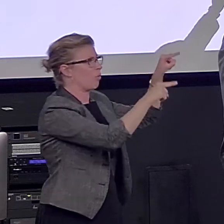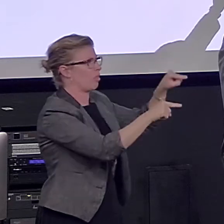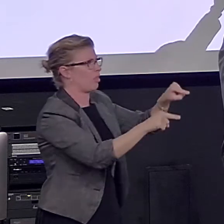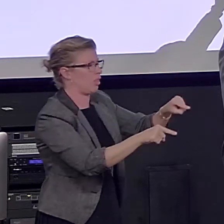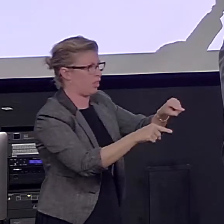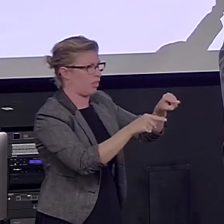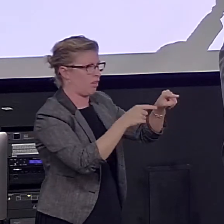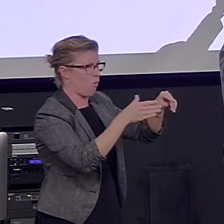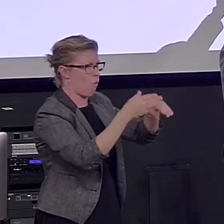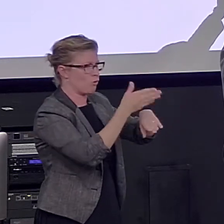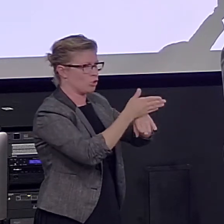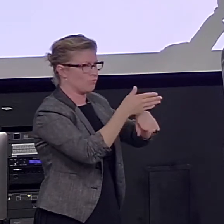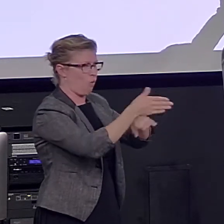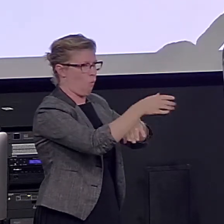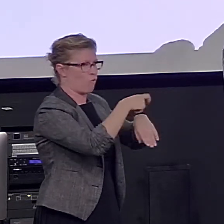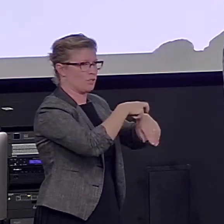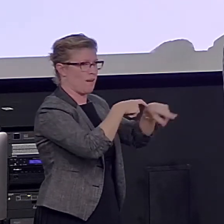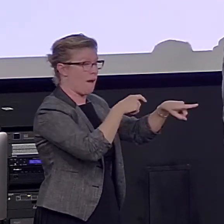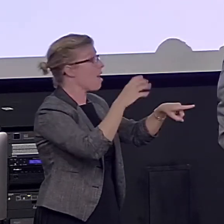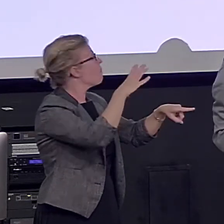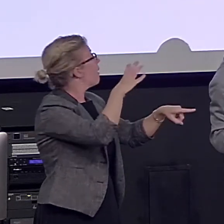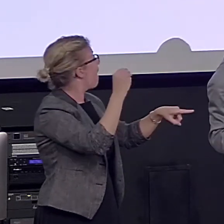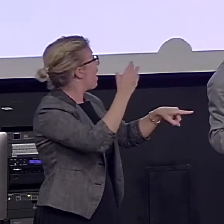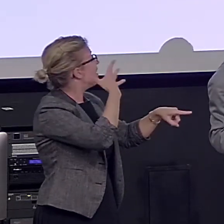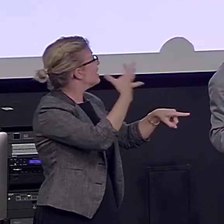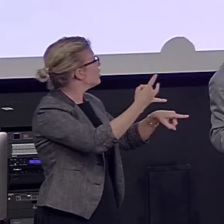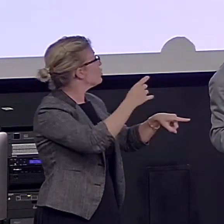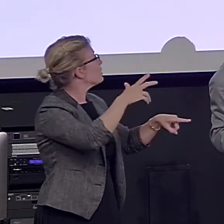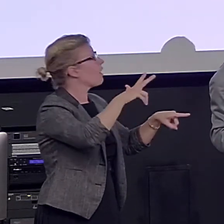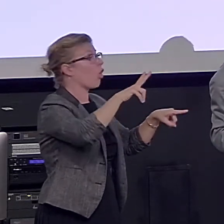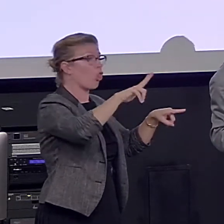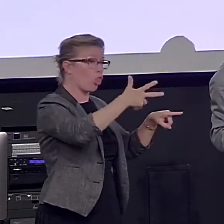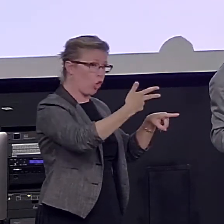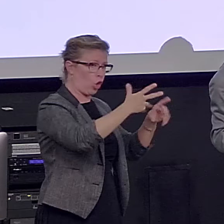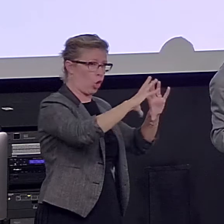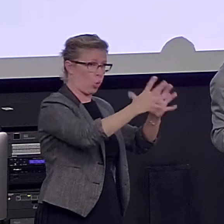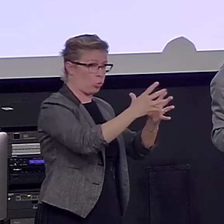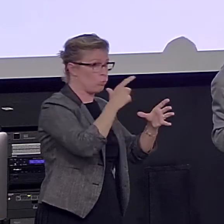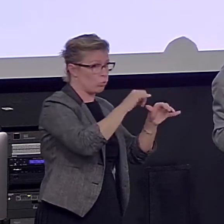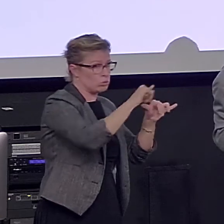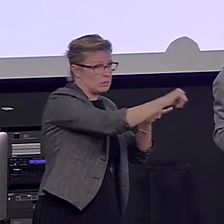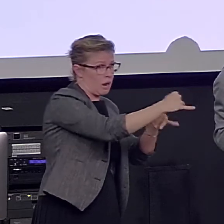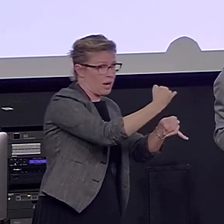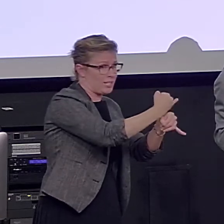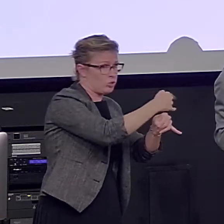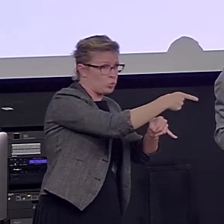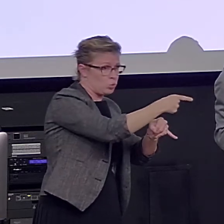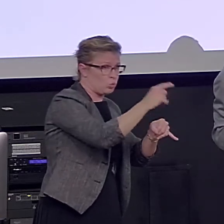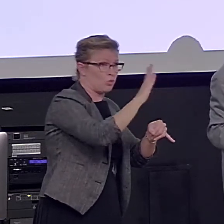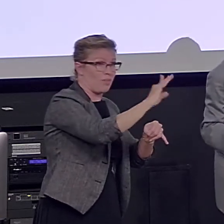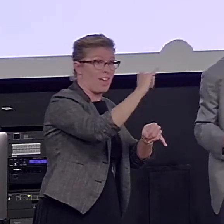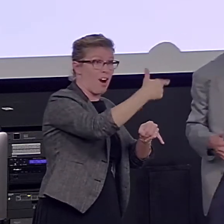But also interesting, there was a group of children that actually showed increased scores over